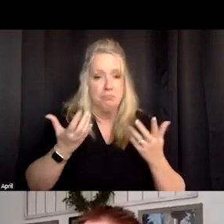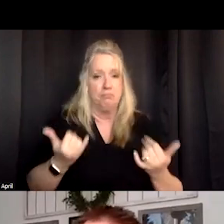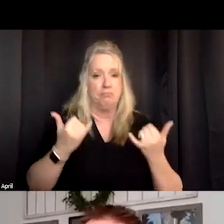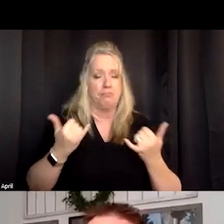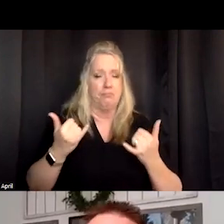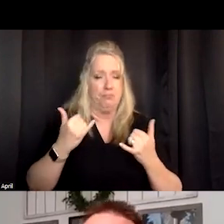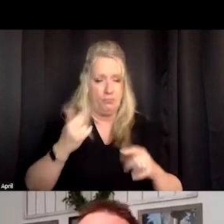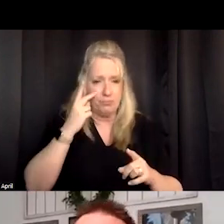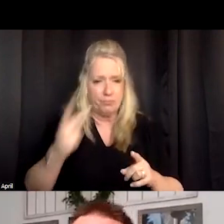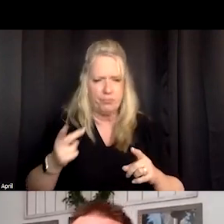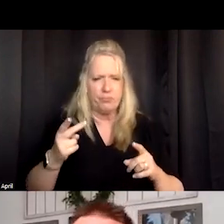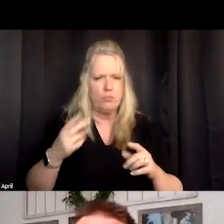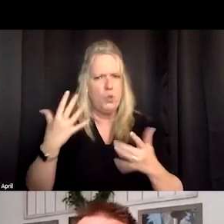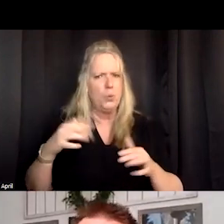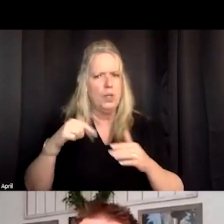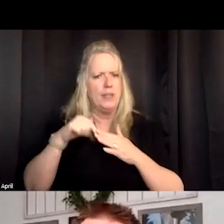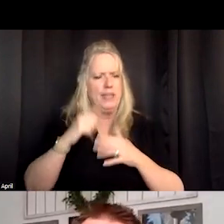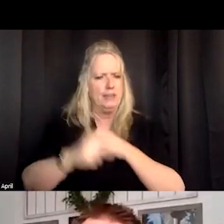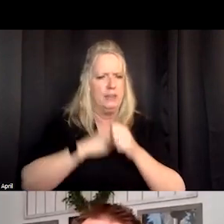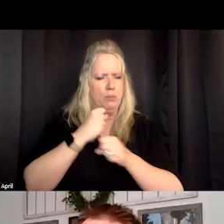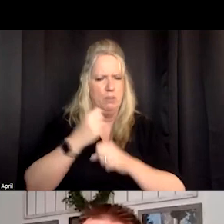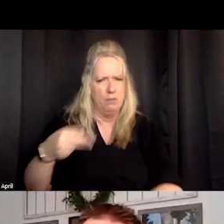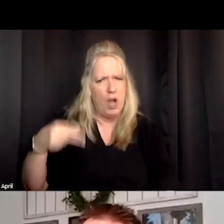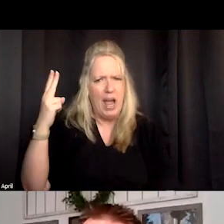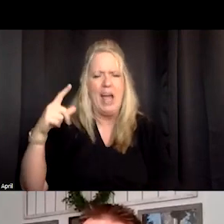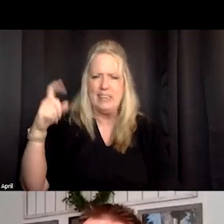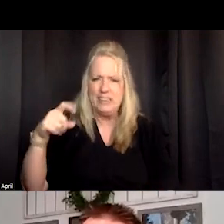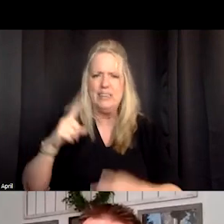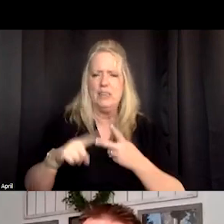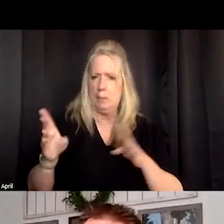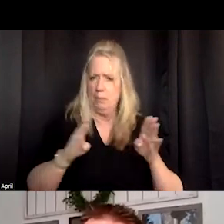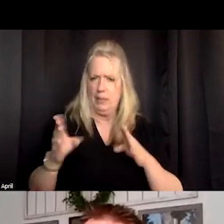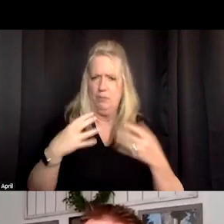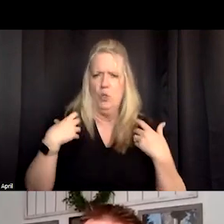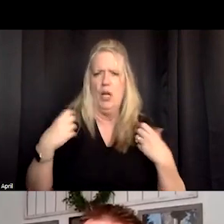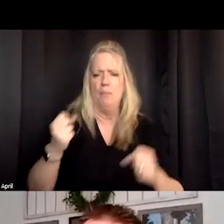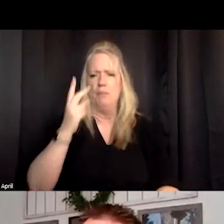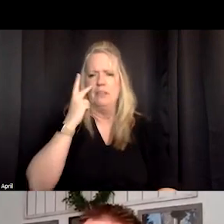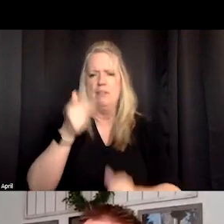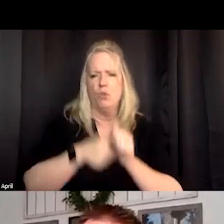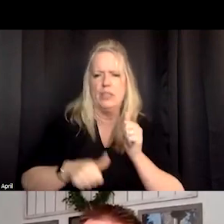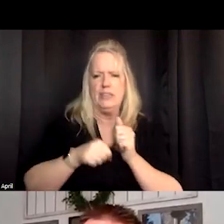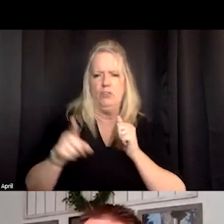THE INTENSITY LEVEL OF HIGH NEEDS OF BEHAVIORAL HEALTH THAT IS SEEN IN EACH OF THE COUNTIES. I